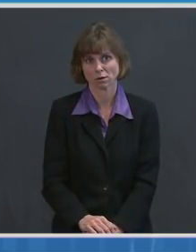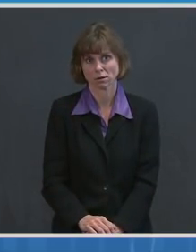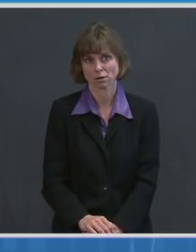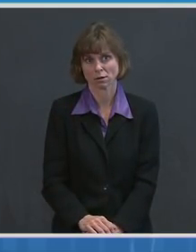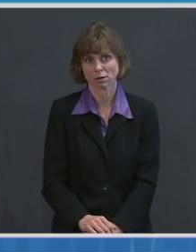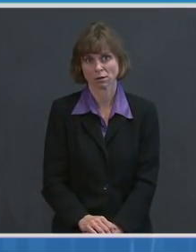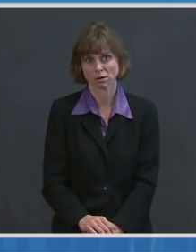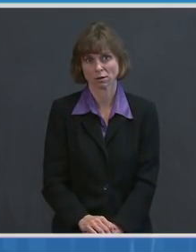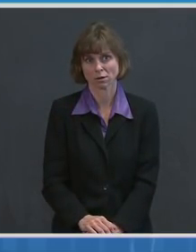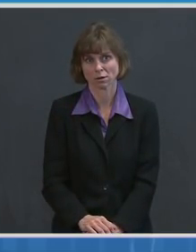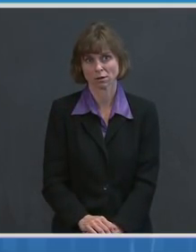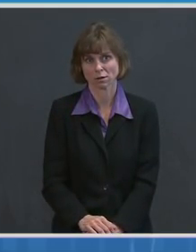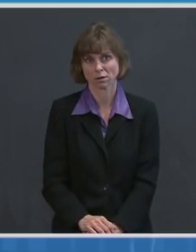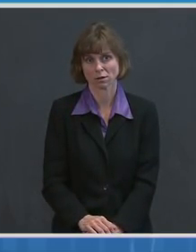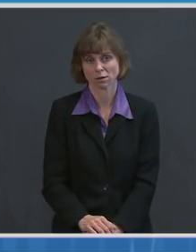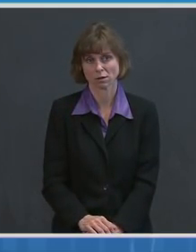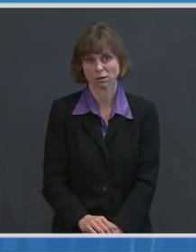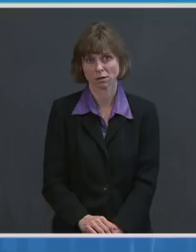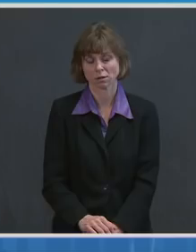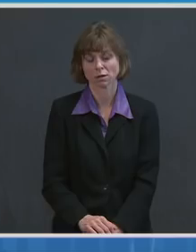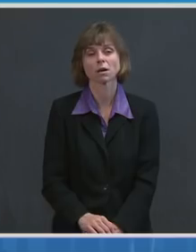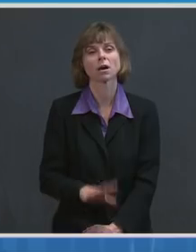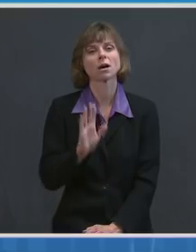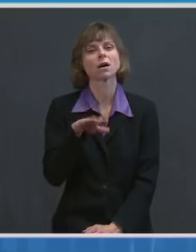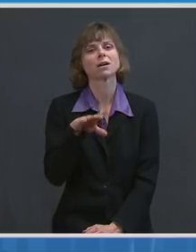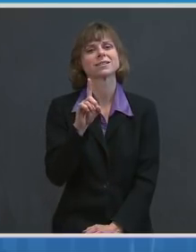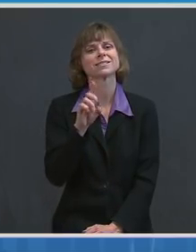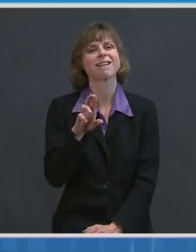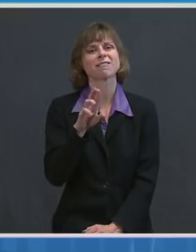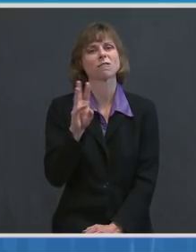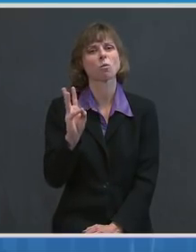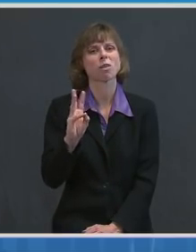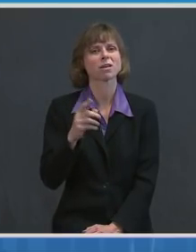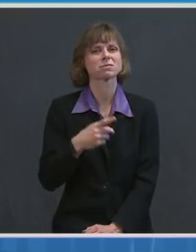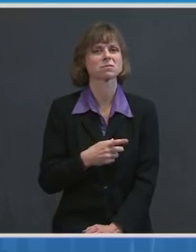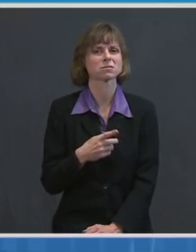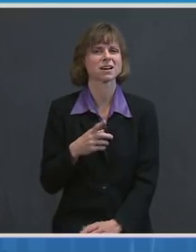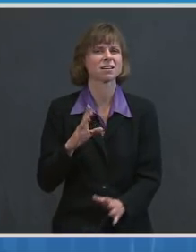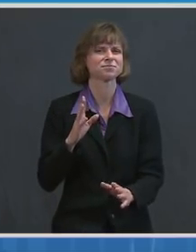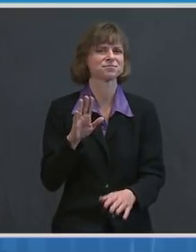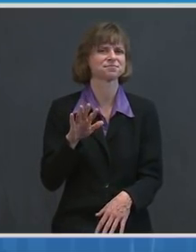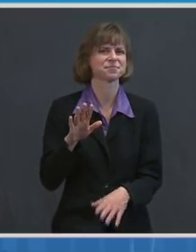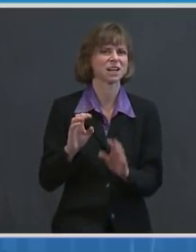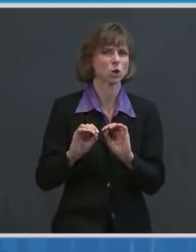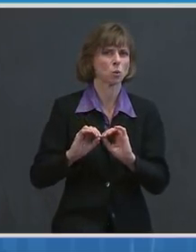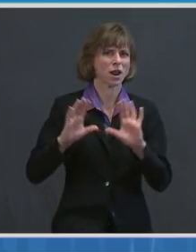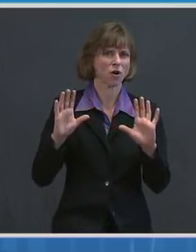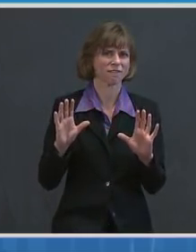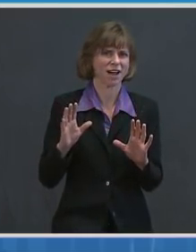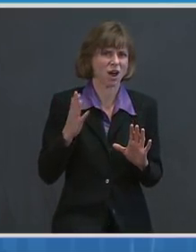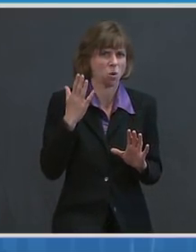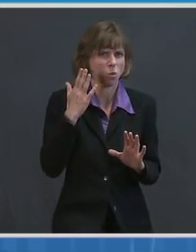The Press: Thanks, you all, for doing the call. For Dr. Walensky, I was hoping you could clarify why the CDC hasn't --